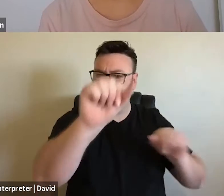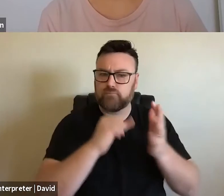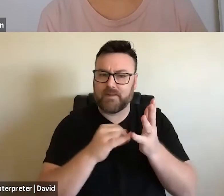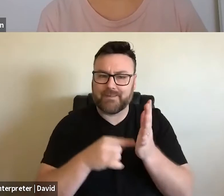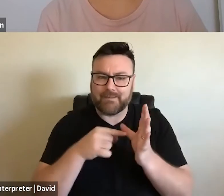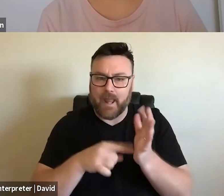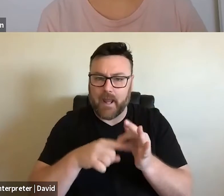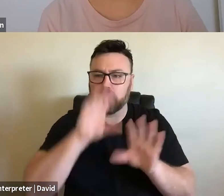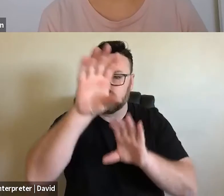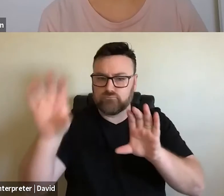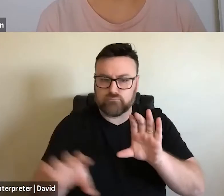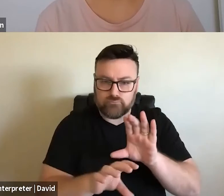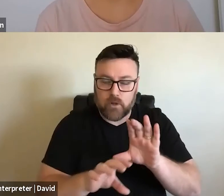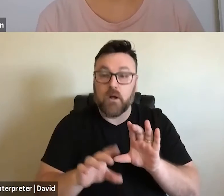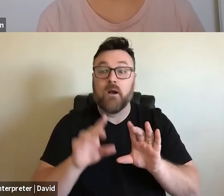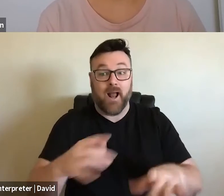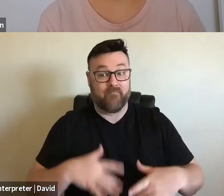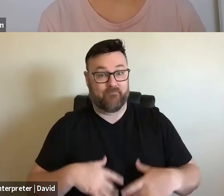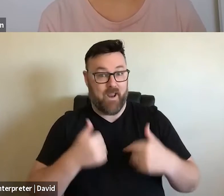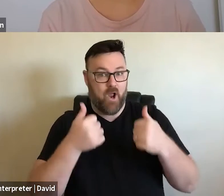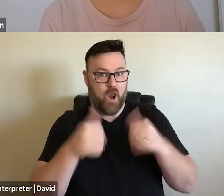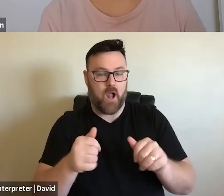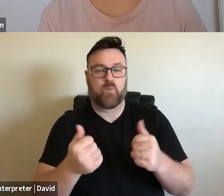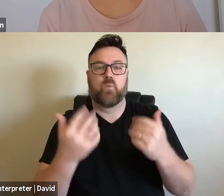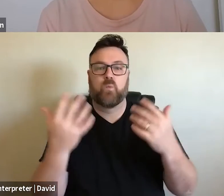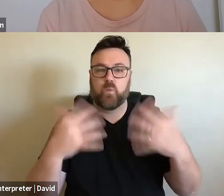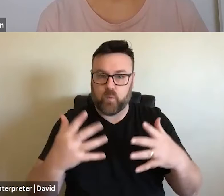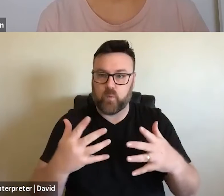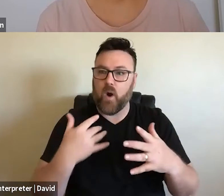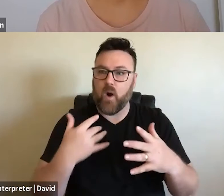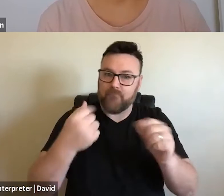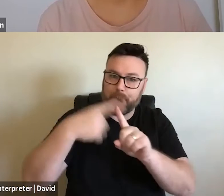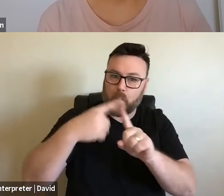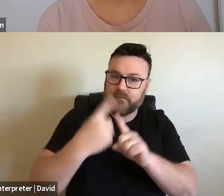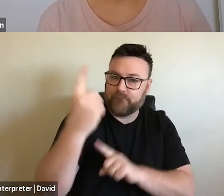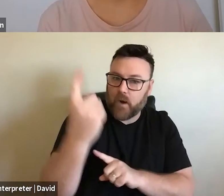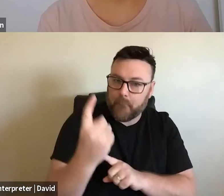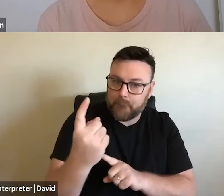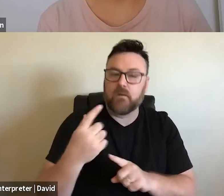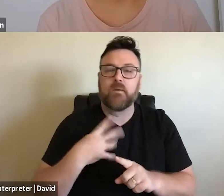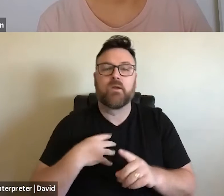there's some light ahead with strong vaccination rates and plans to exit lockdown for Whales